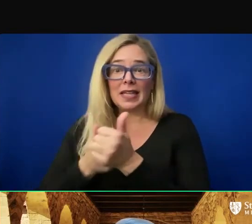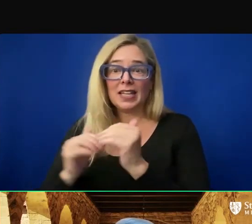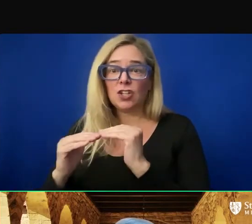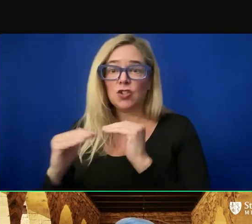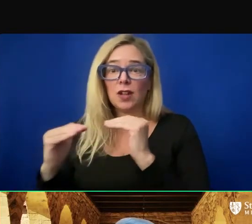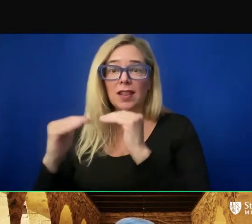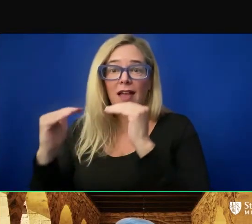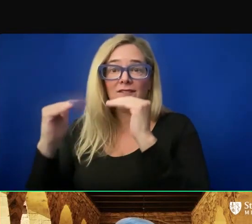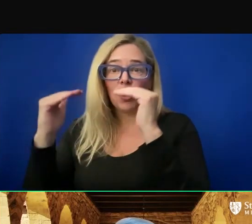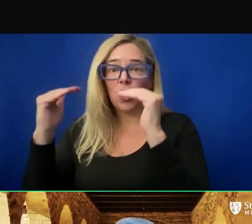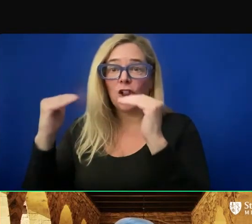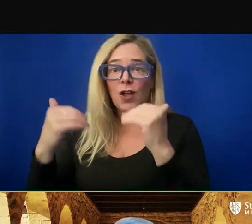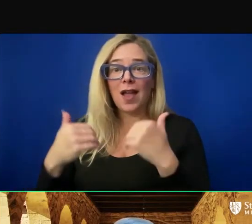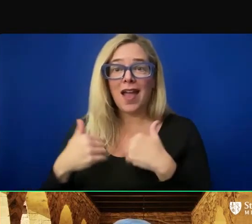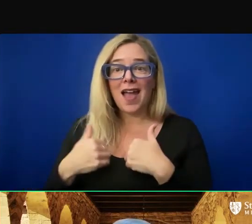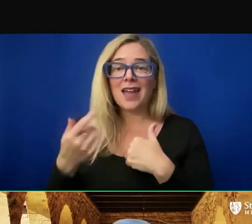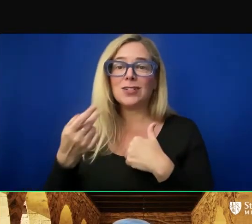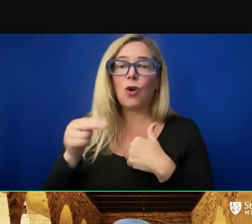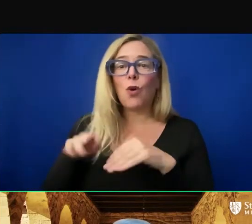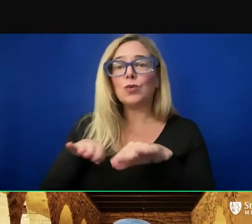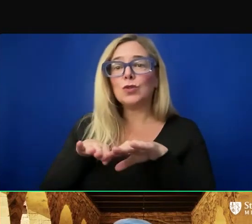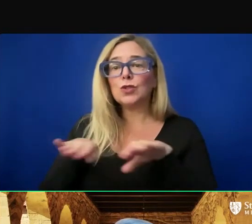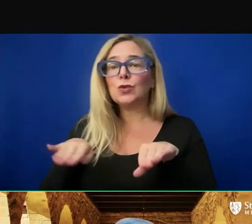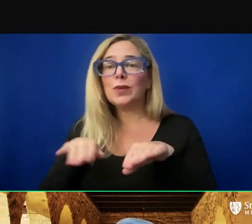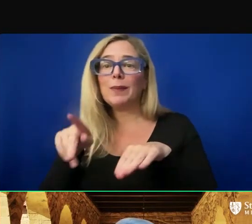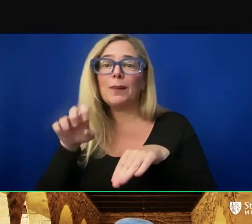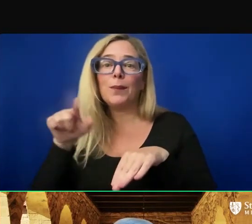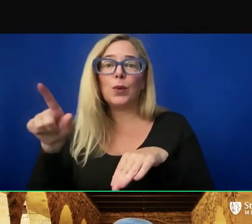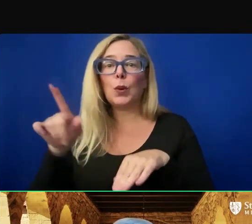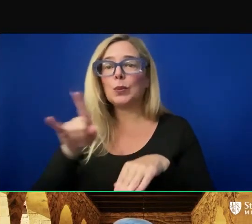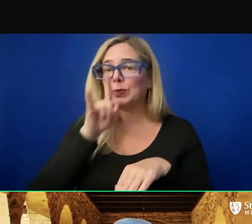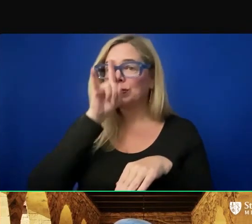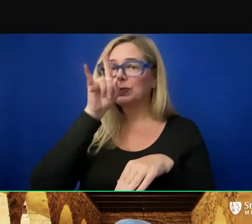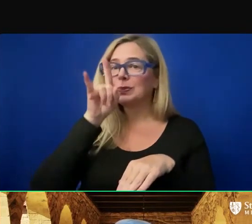building has its own swimming pool and very swanky tennis courts.